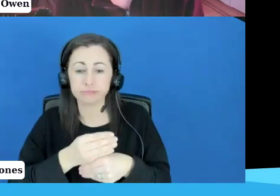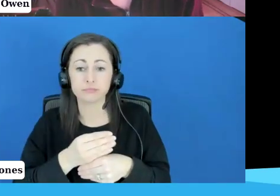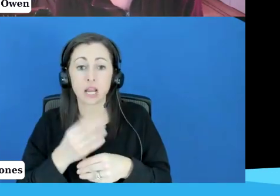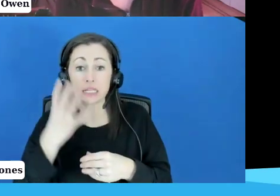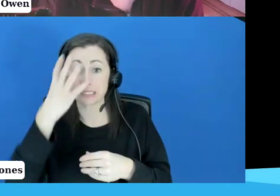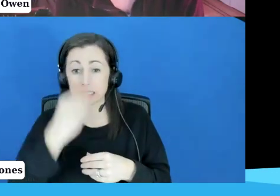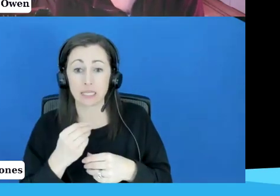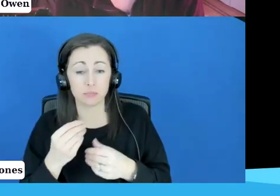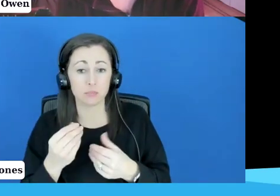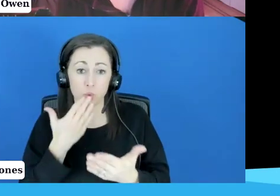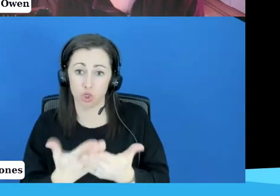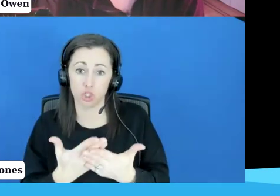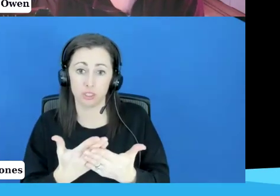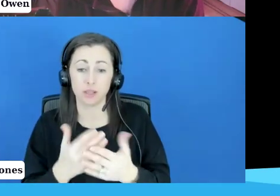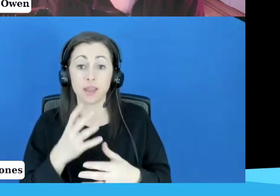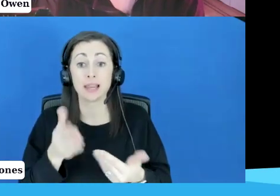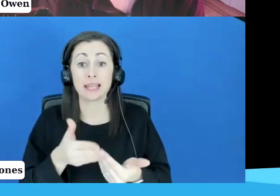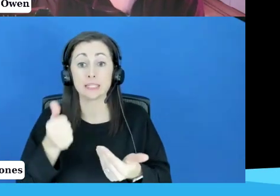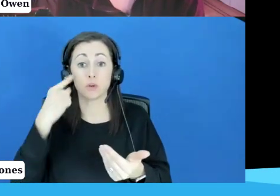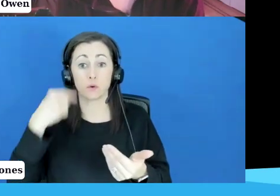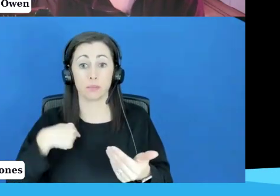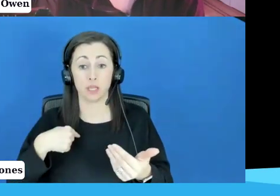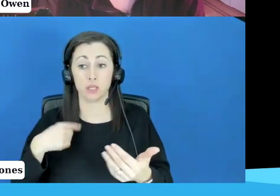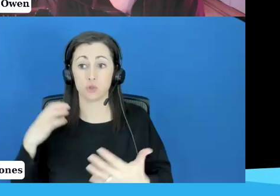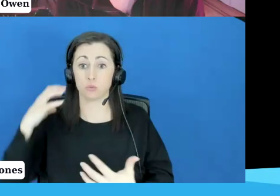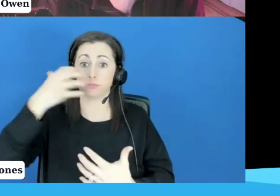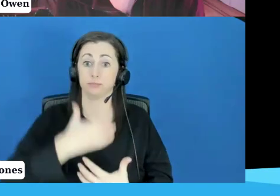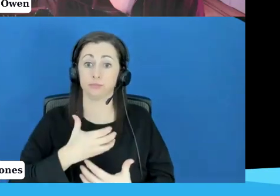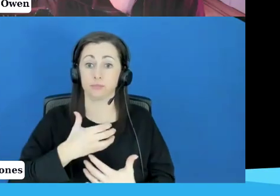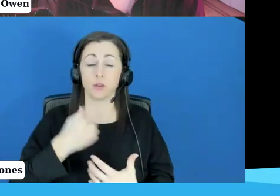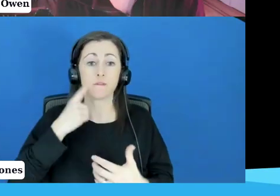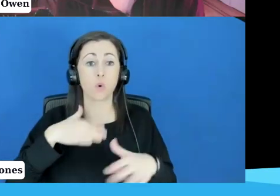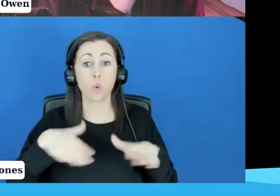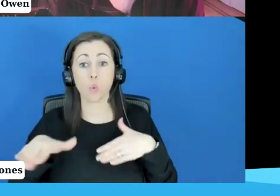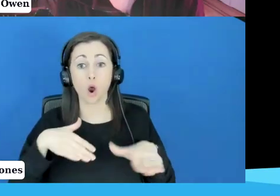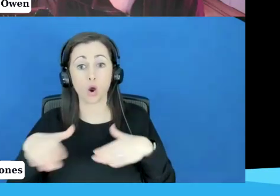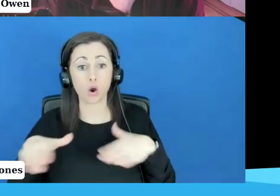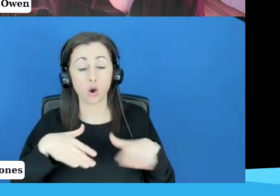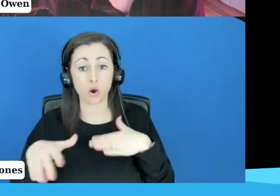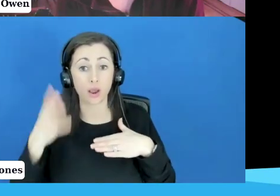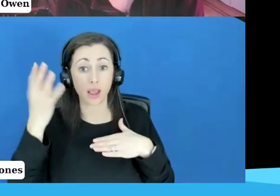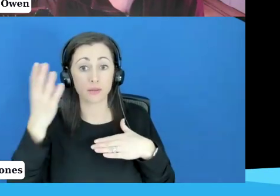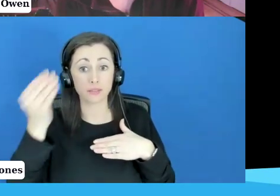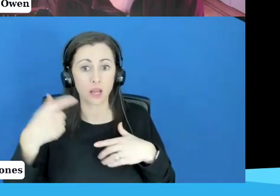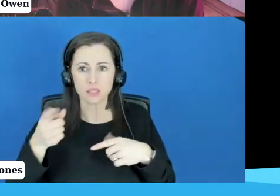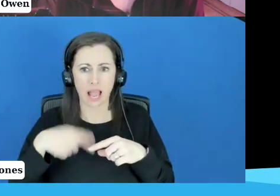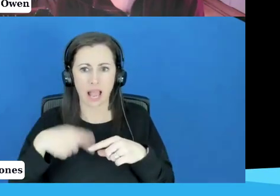It was easier for me to put her in there when we would go on walks because I wasn't going to push her stroller.